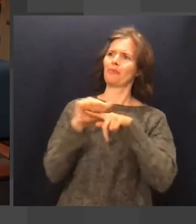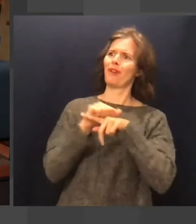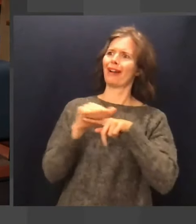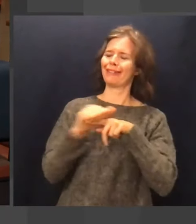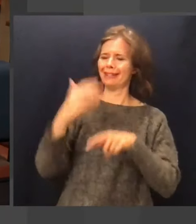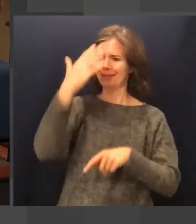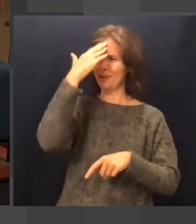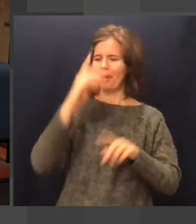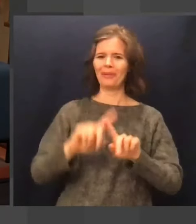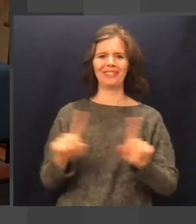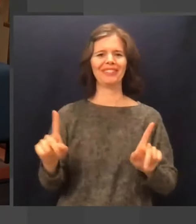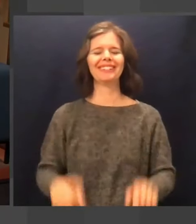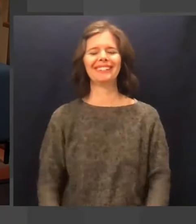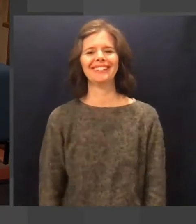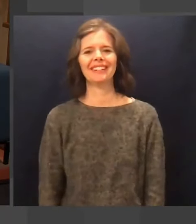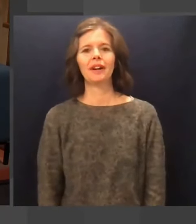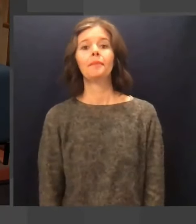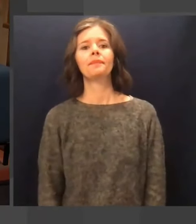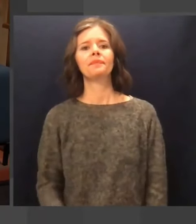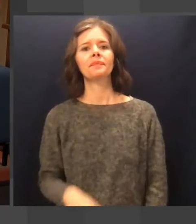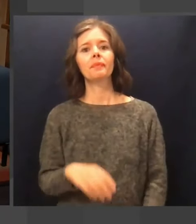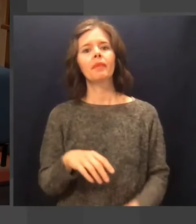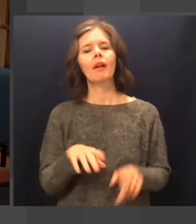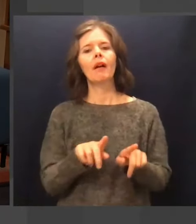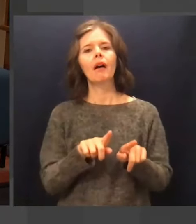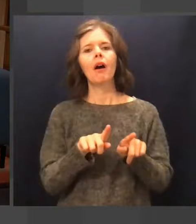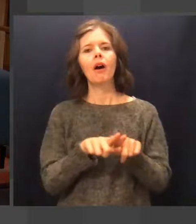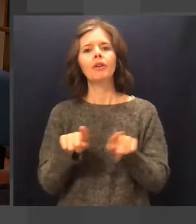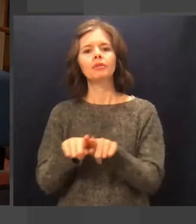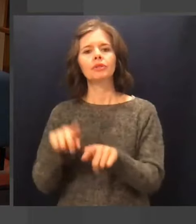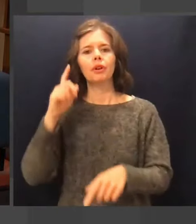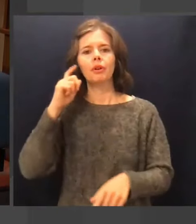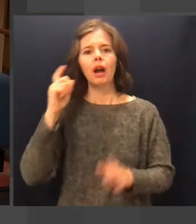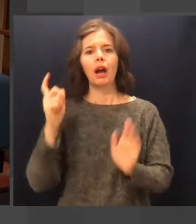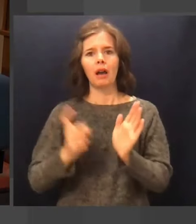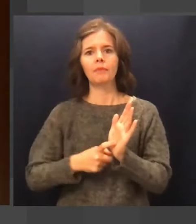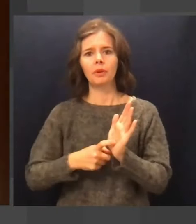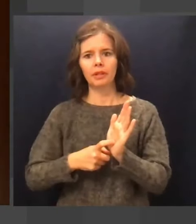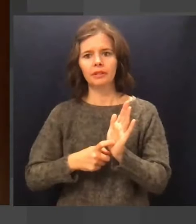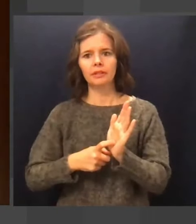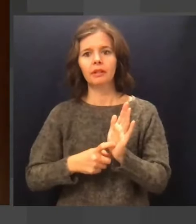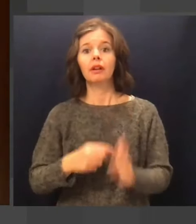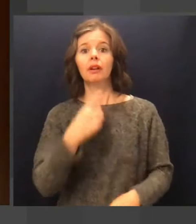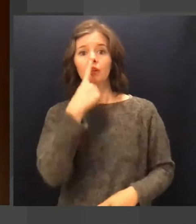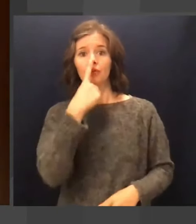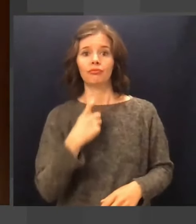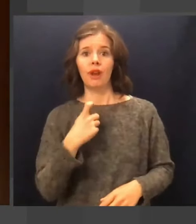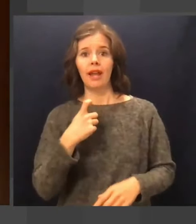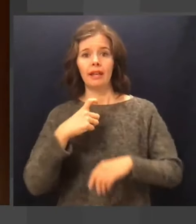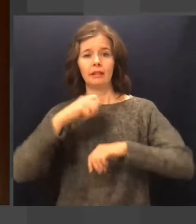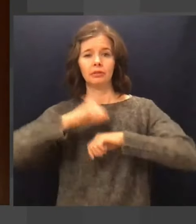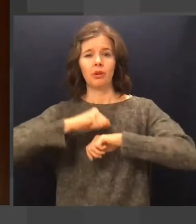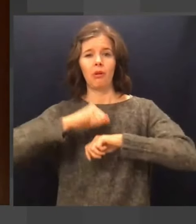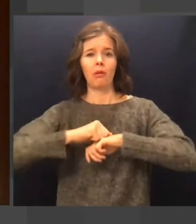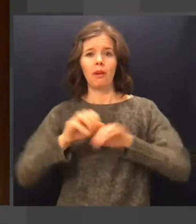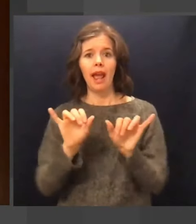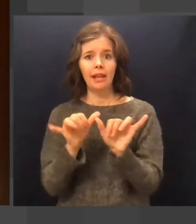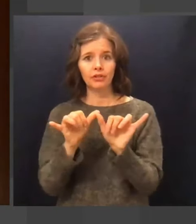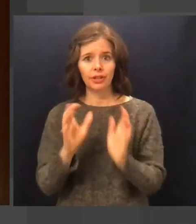FOR A LONG TIME. AND YOU HAVE SOMETHING REALLY AMAZING IN THIS UPDATE FOR THE REDSTONE ENGINEERS OUT THERE.